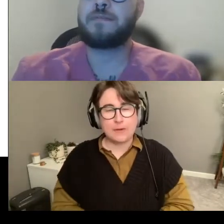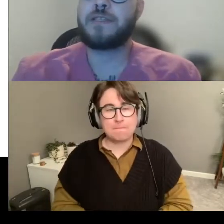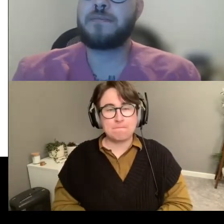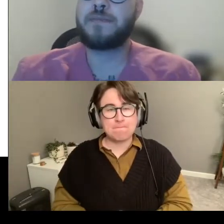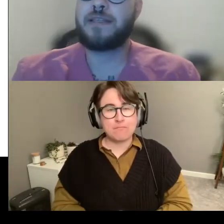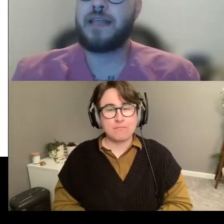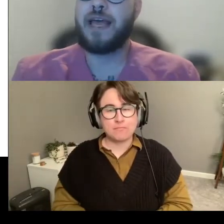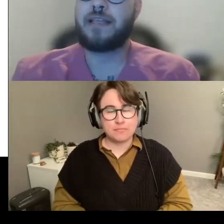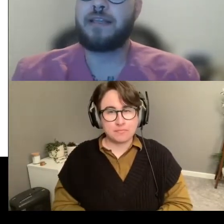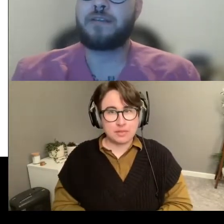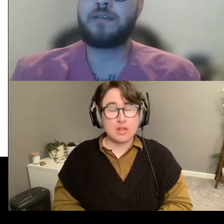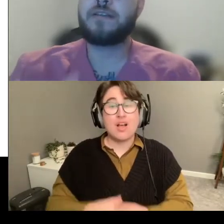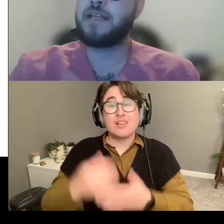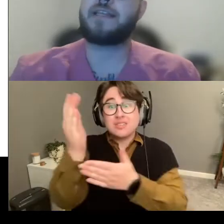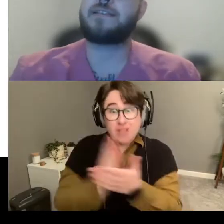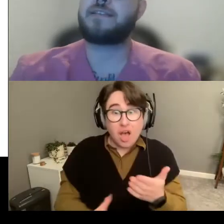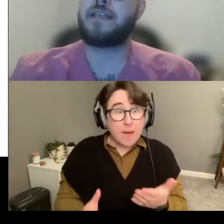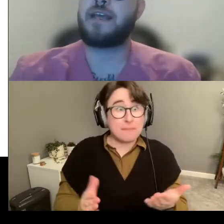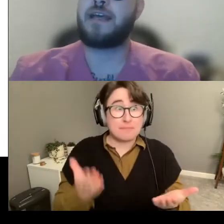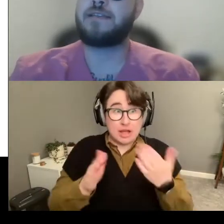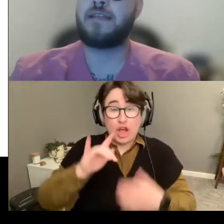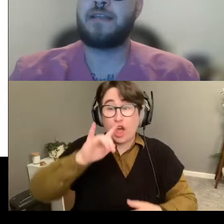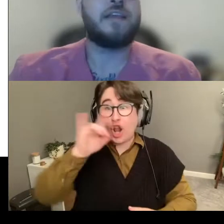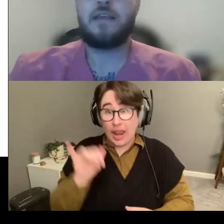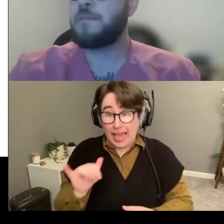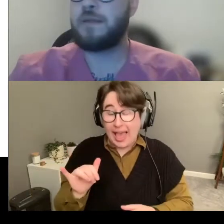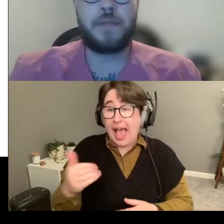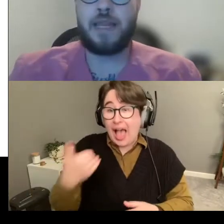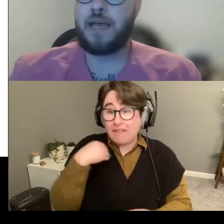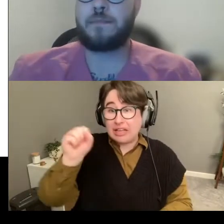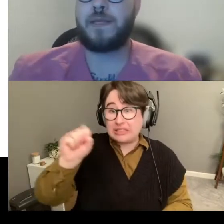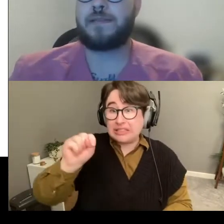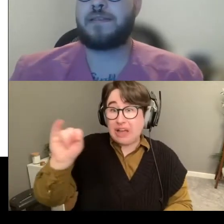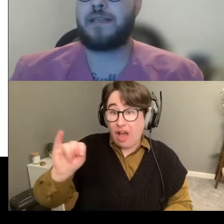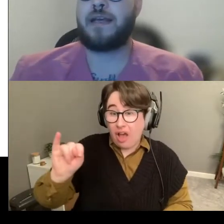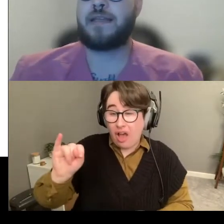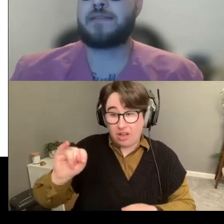symptoms that can look like STIs but may not be STIs,